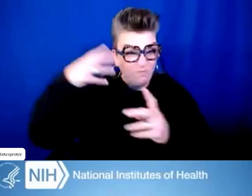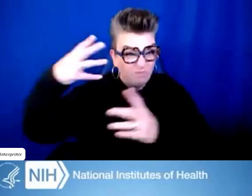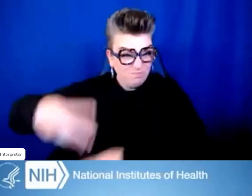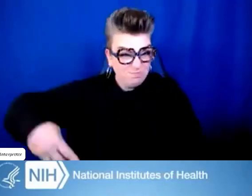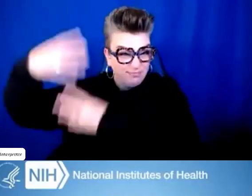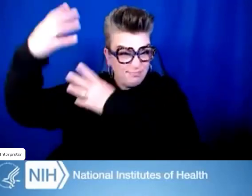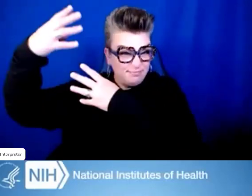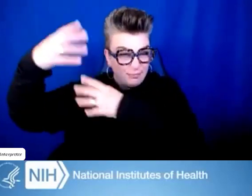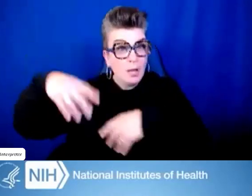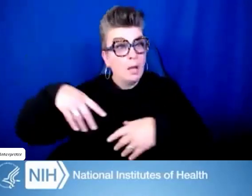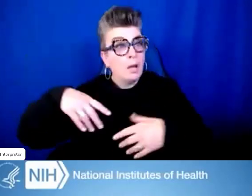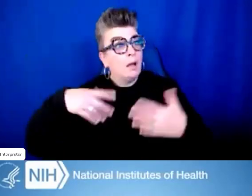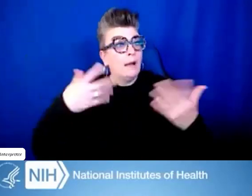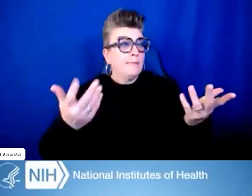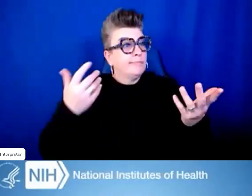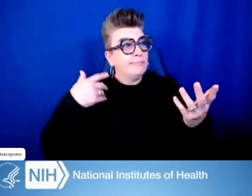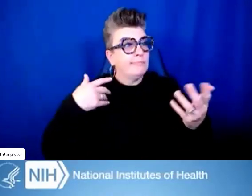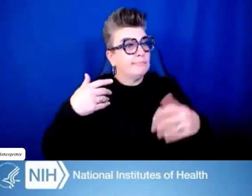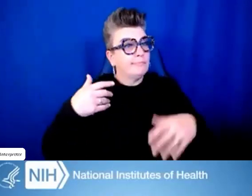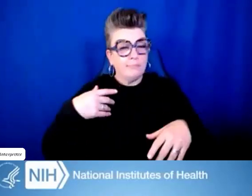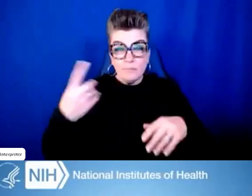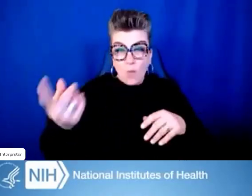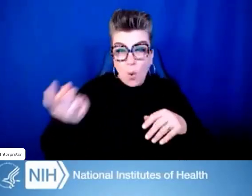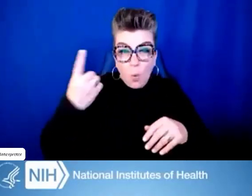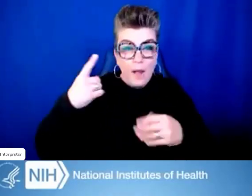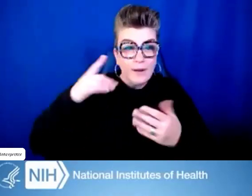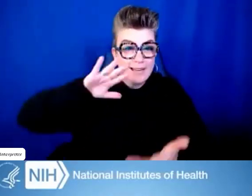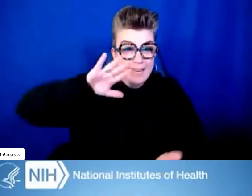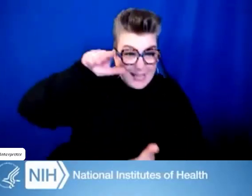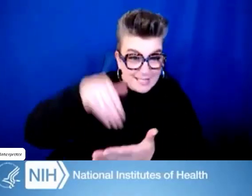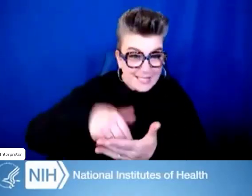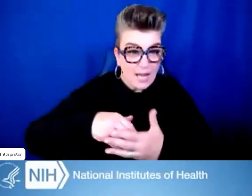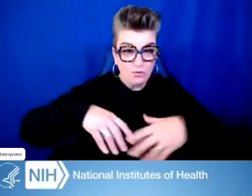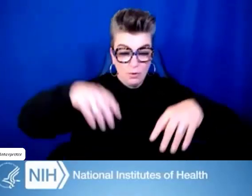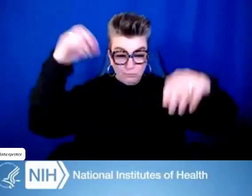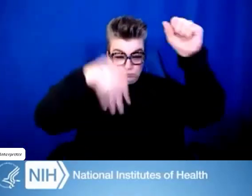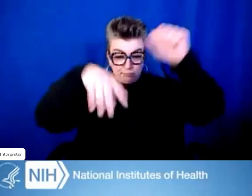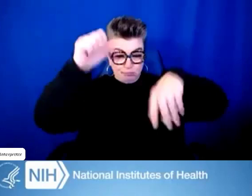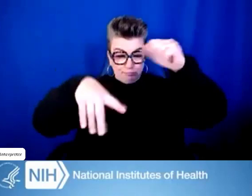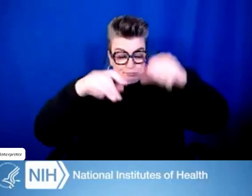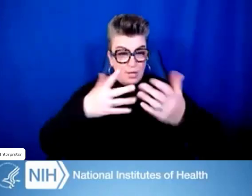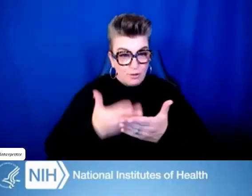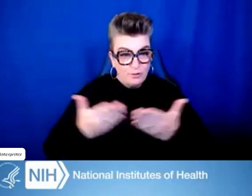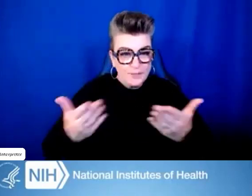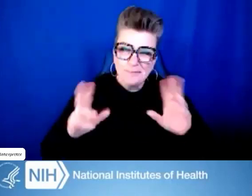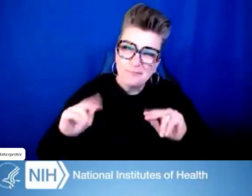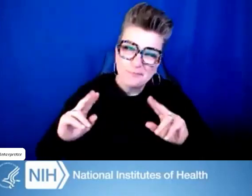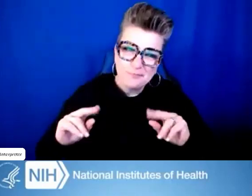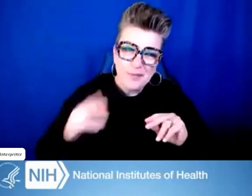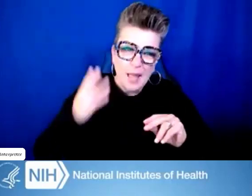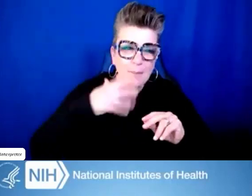there's necessarily going to be a sort of central resource, since some of these are pretty specialized resources.